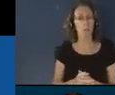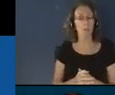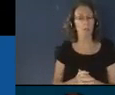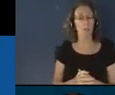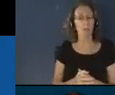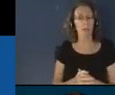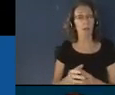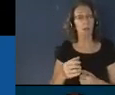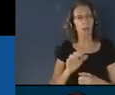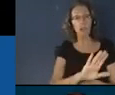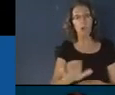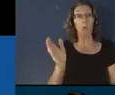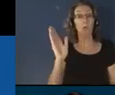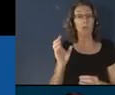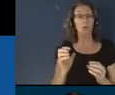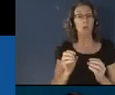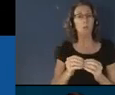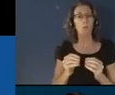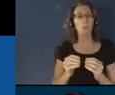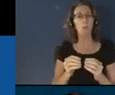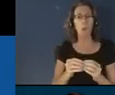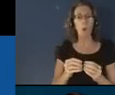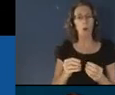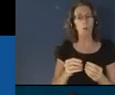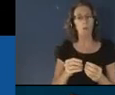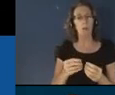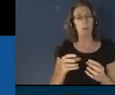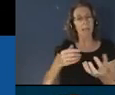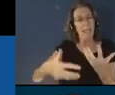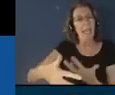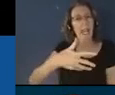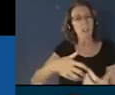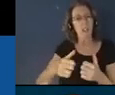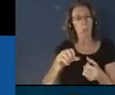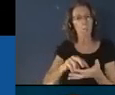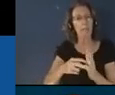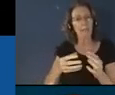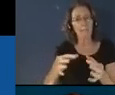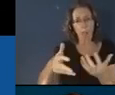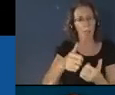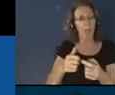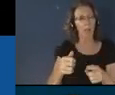presentation a lot more meaningful and engaging I really do recommend it. A lot of times just the